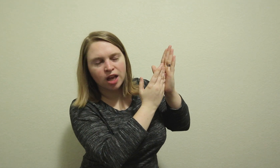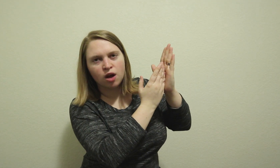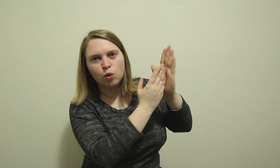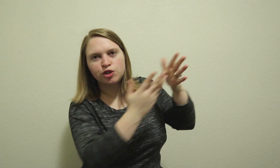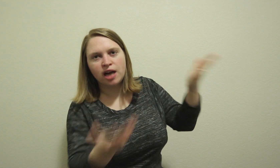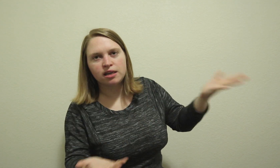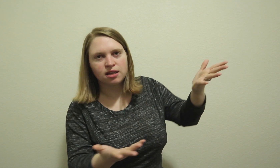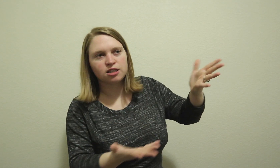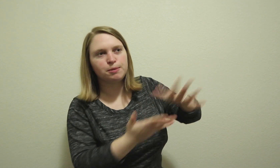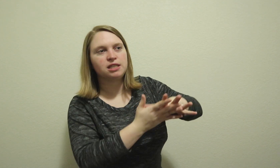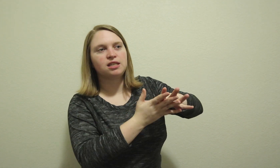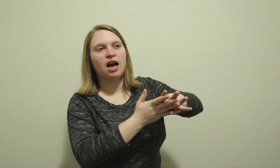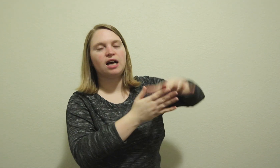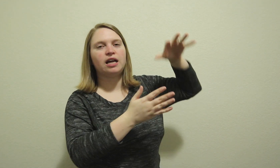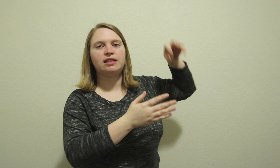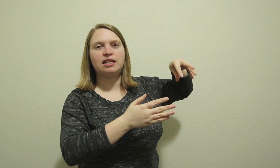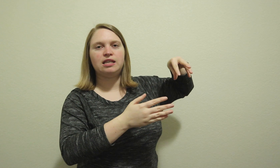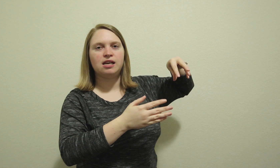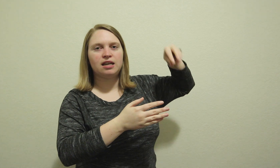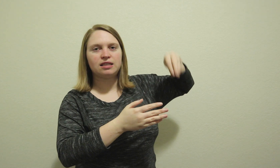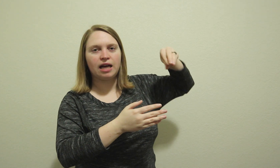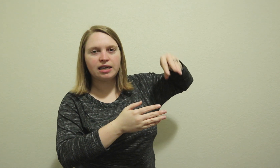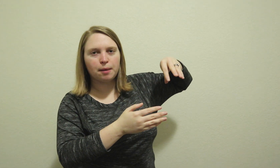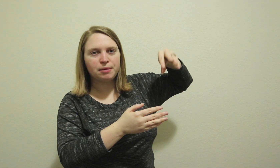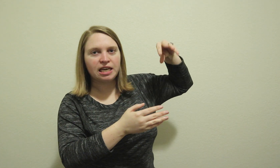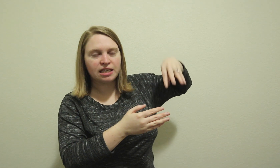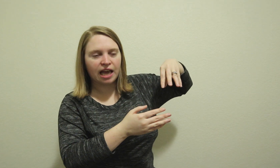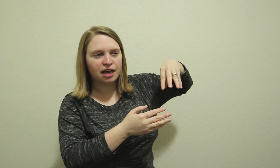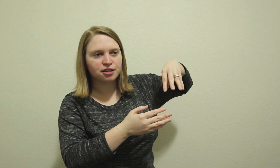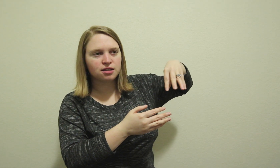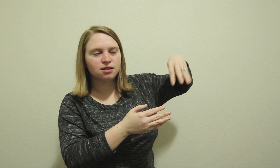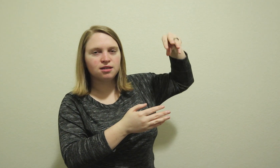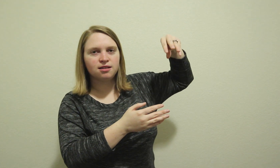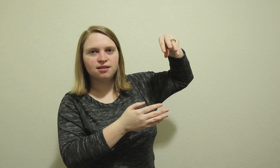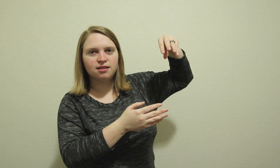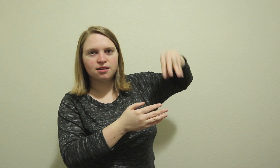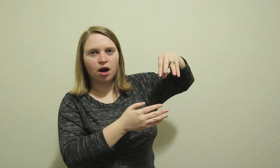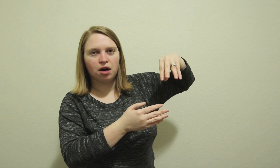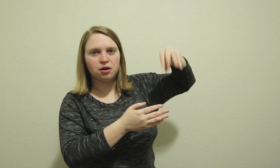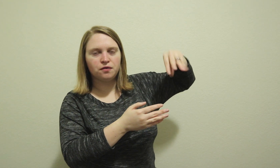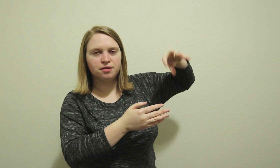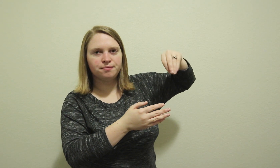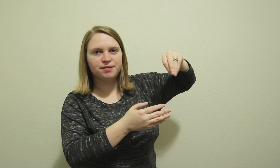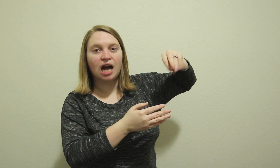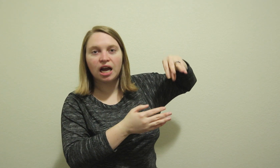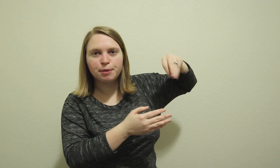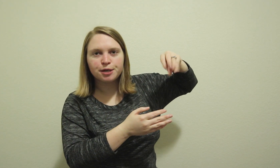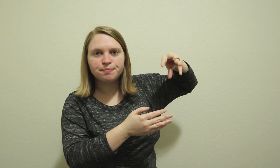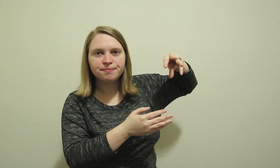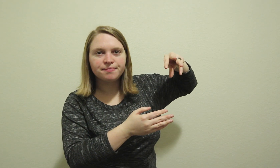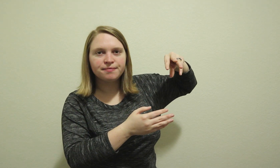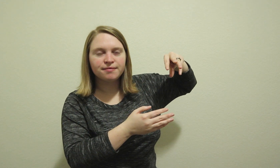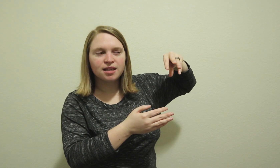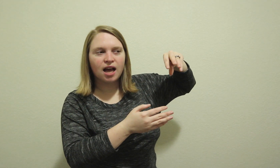which kinda sucks because I like the light up indicator of timer